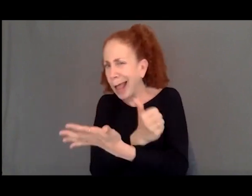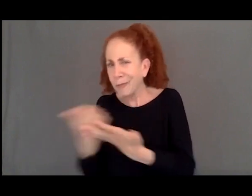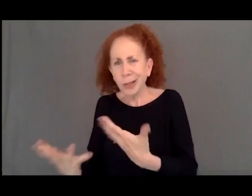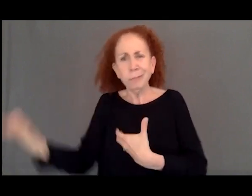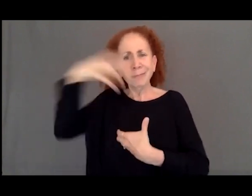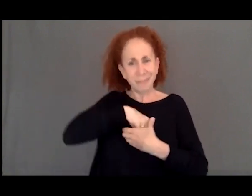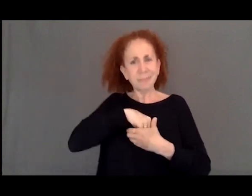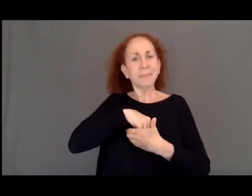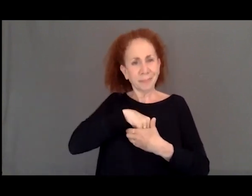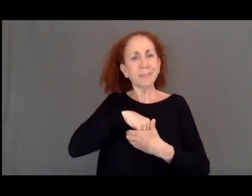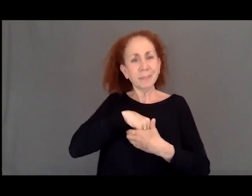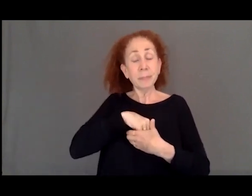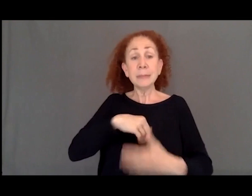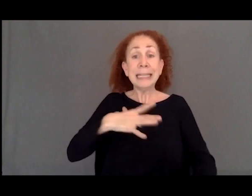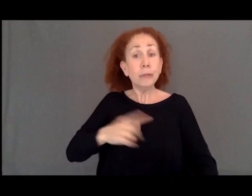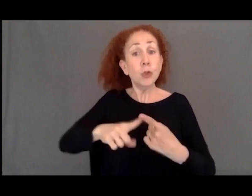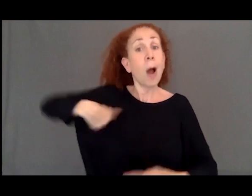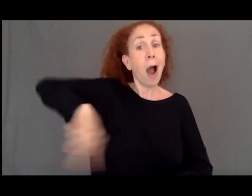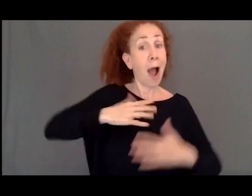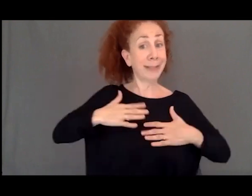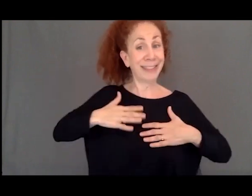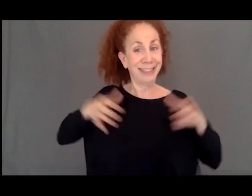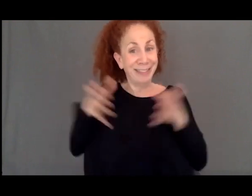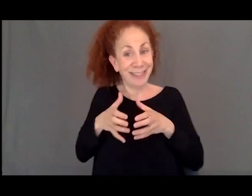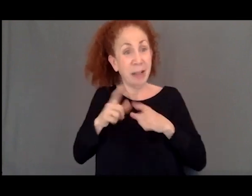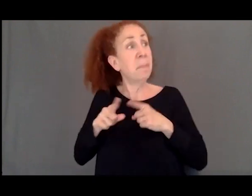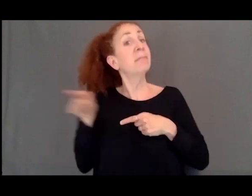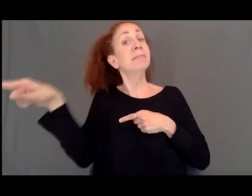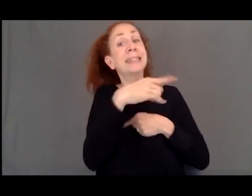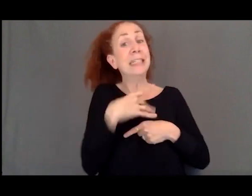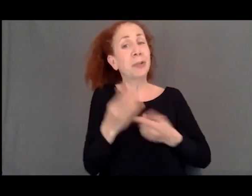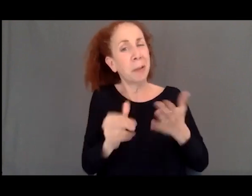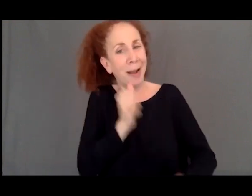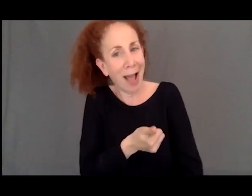that we know, which is interesting to us but not necessarily interesting people outside of academia--